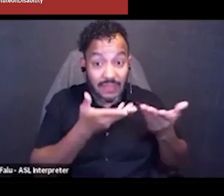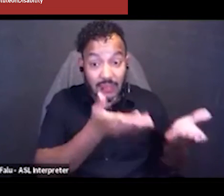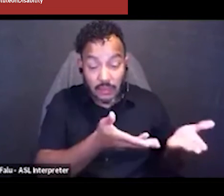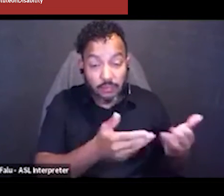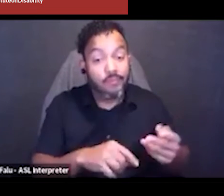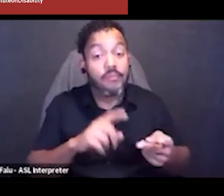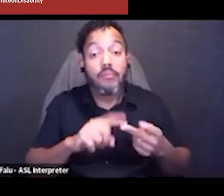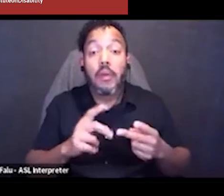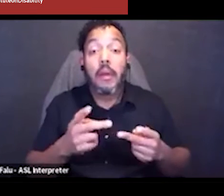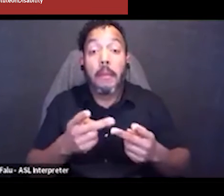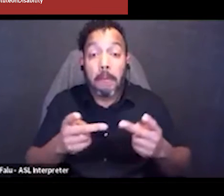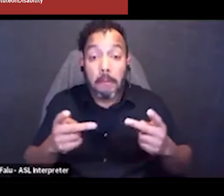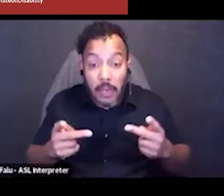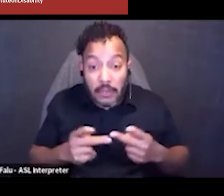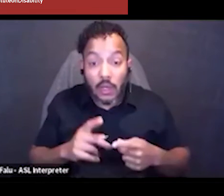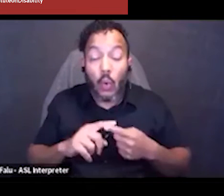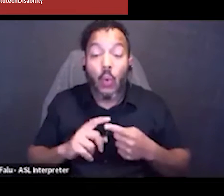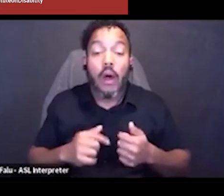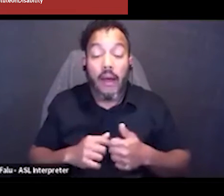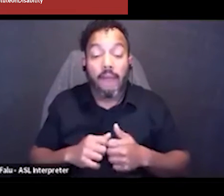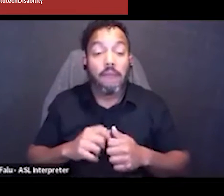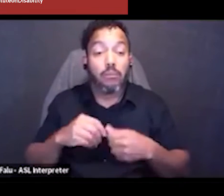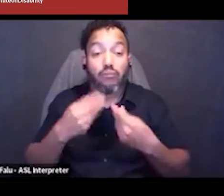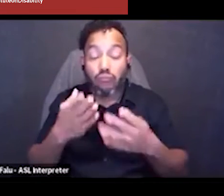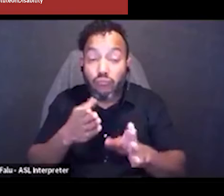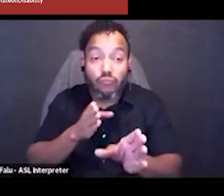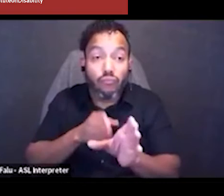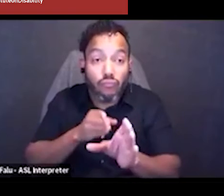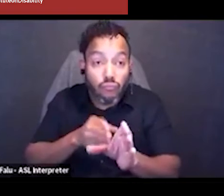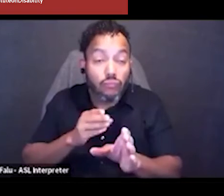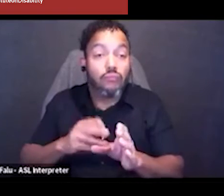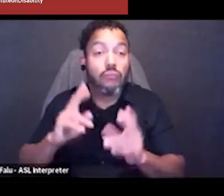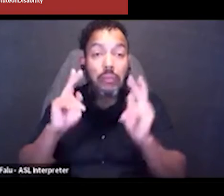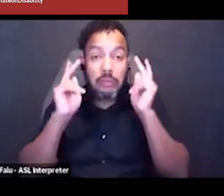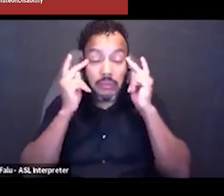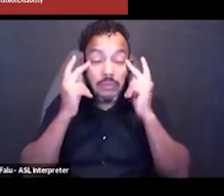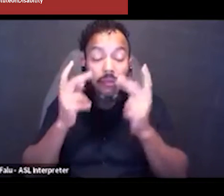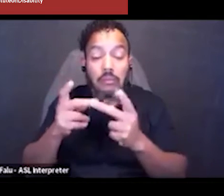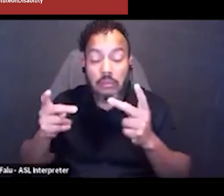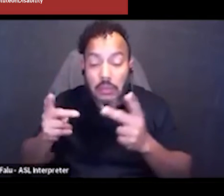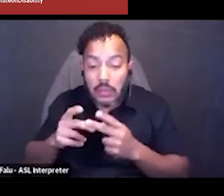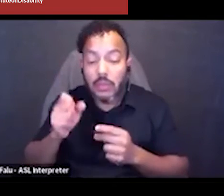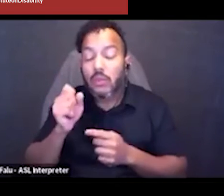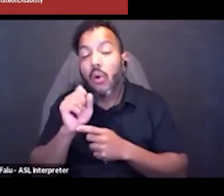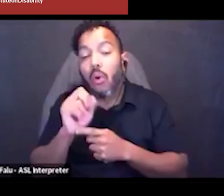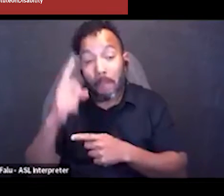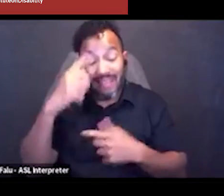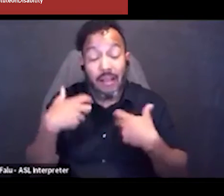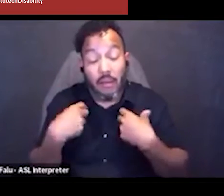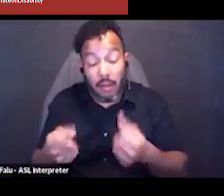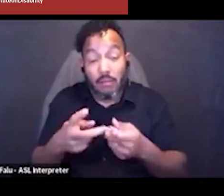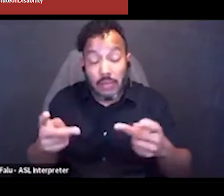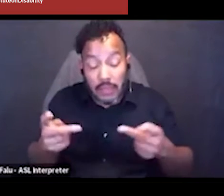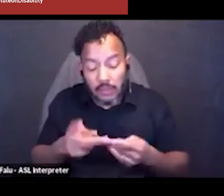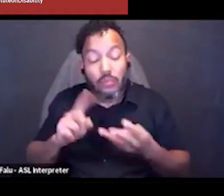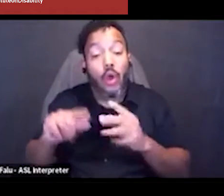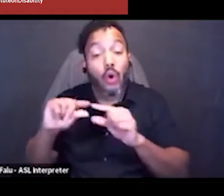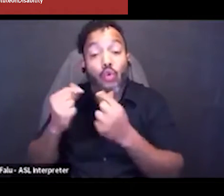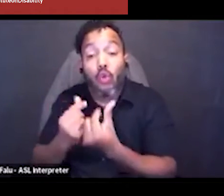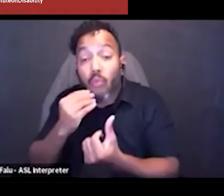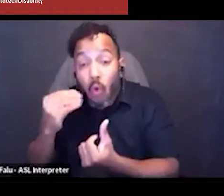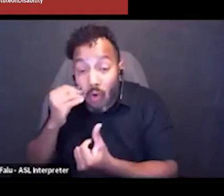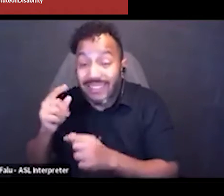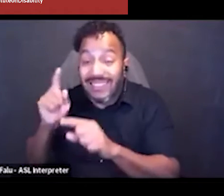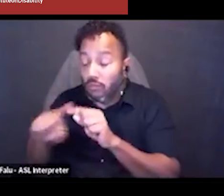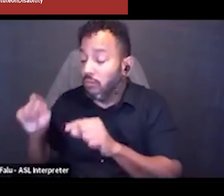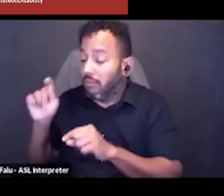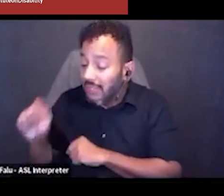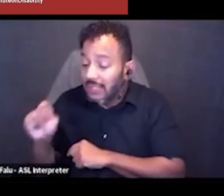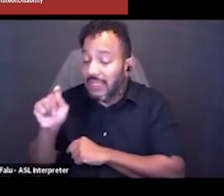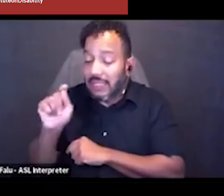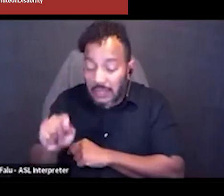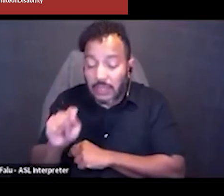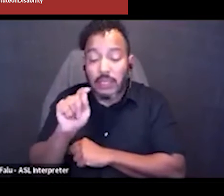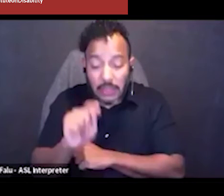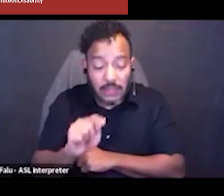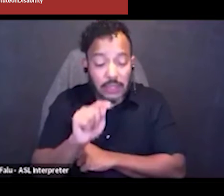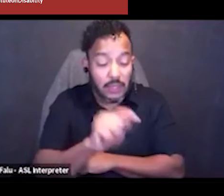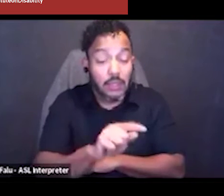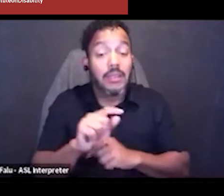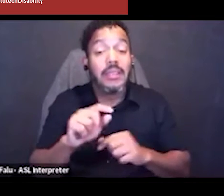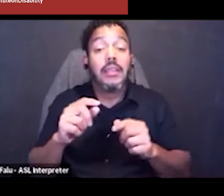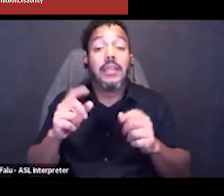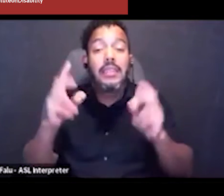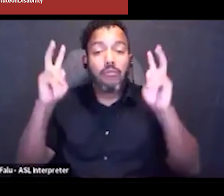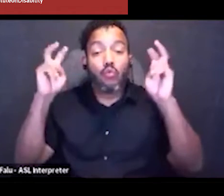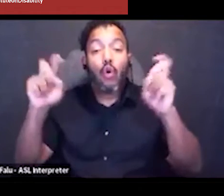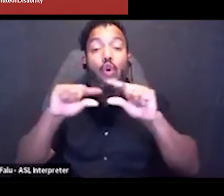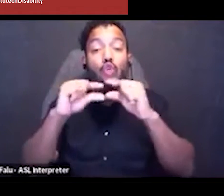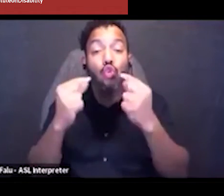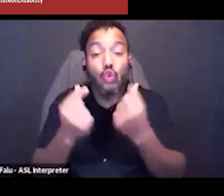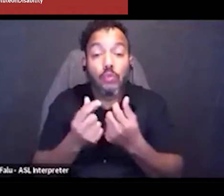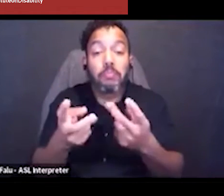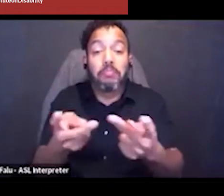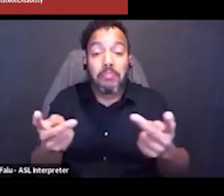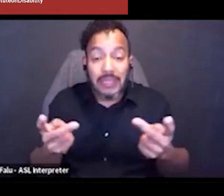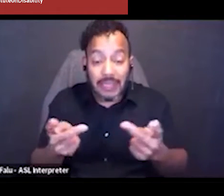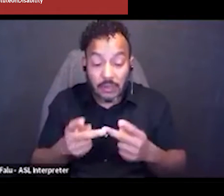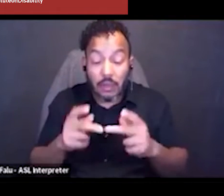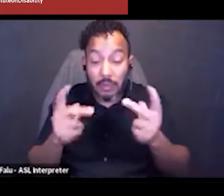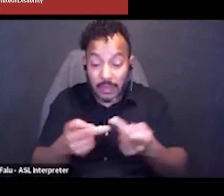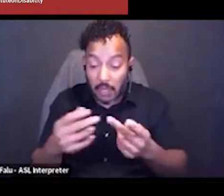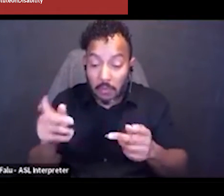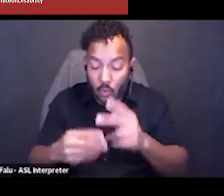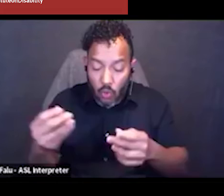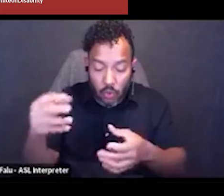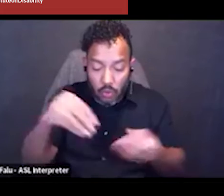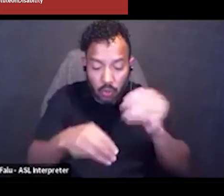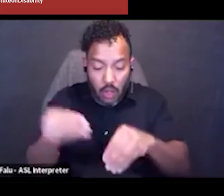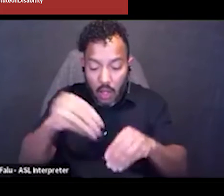facilities, detention, group homes, many, many kinds of group facilities that are primarily